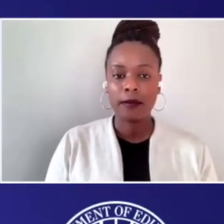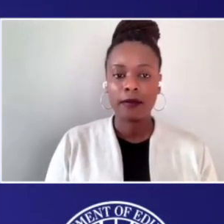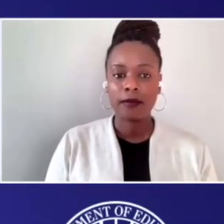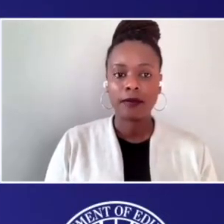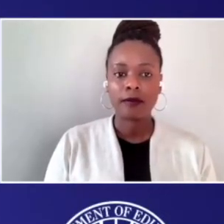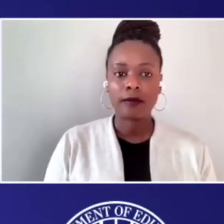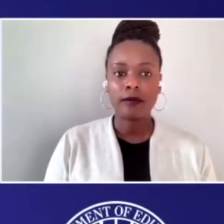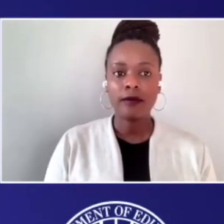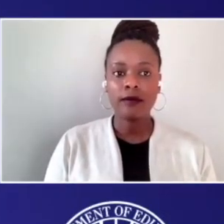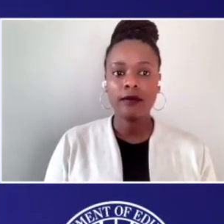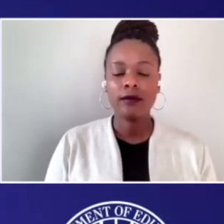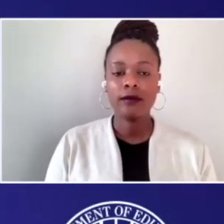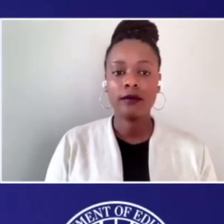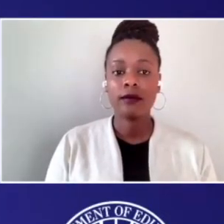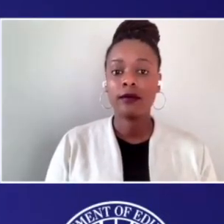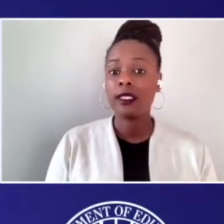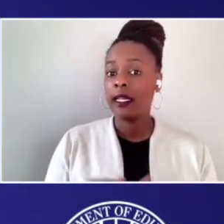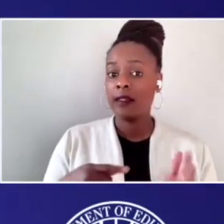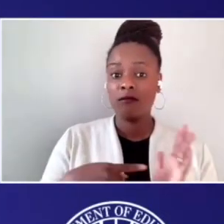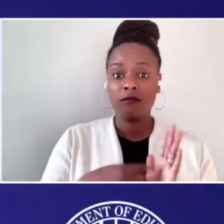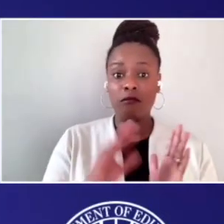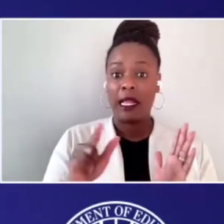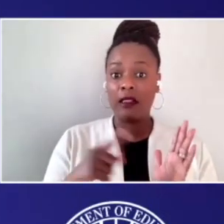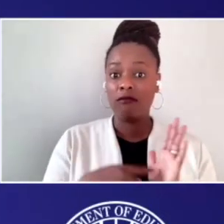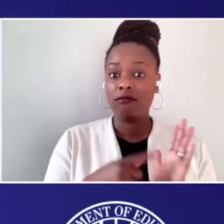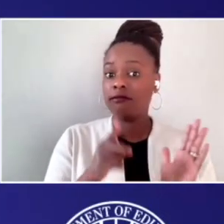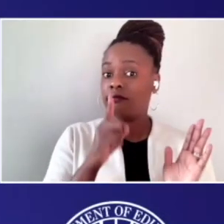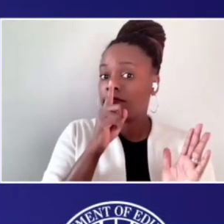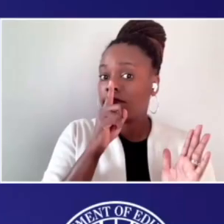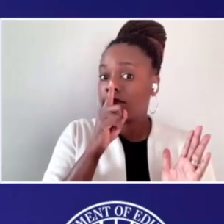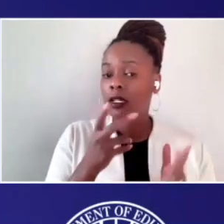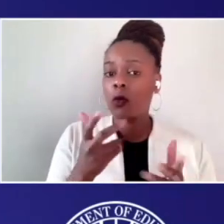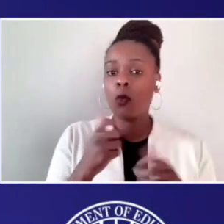it doesn't speak to it in the bill, we just want to make sure that before we